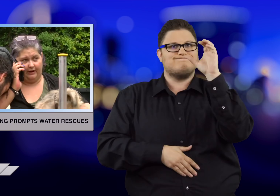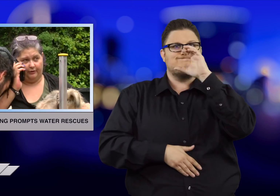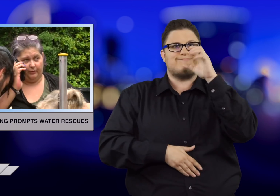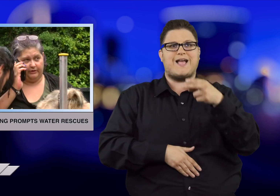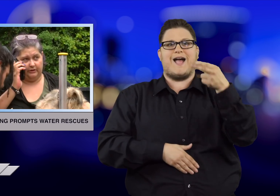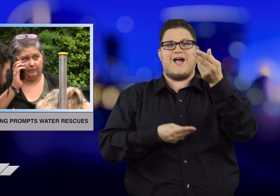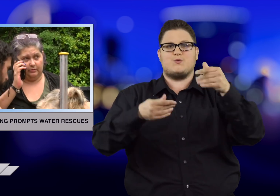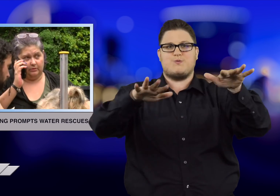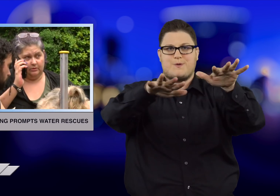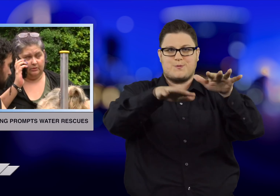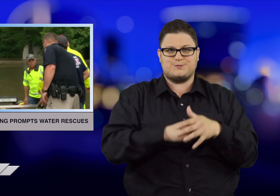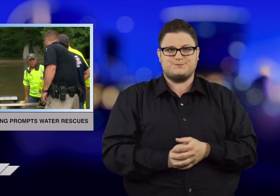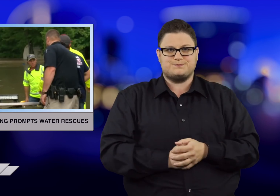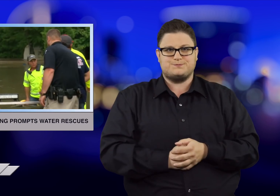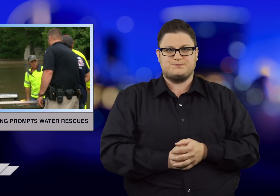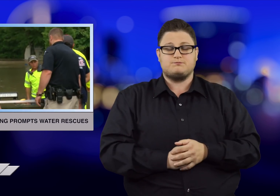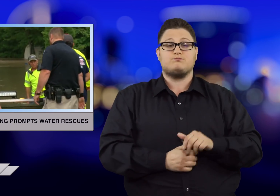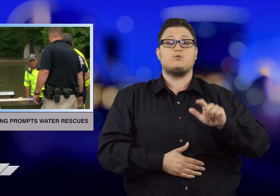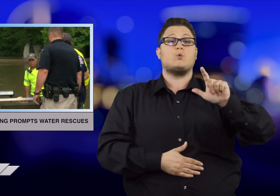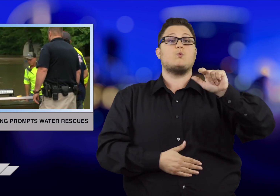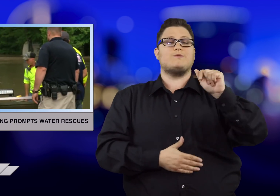to seek higher ground as floodwaters engulfed their homes.